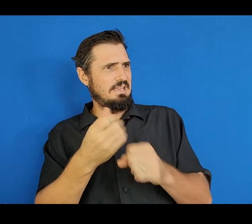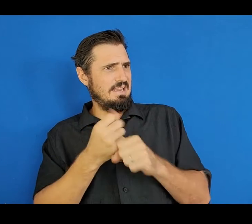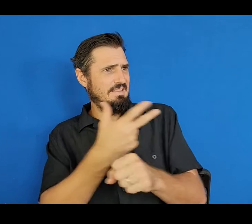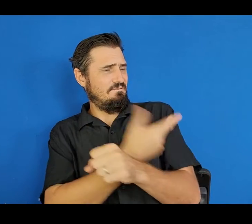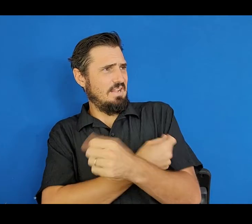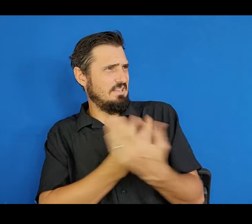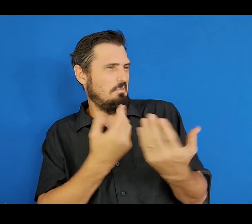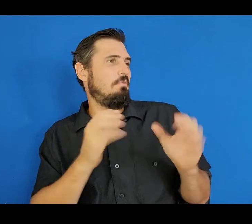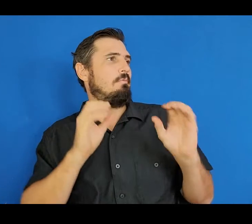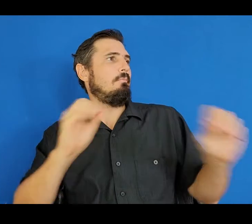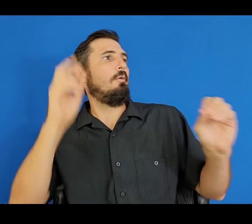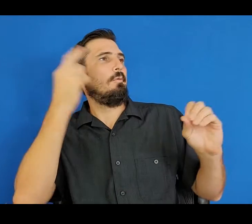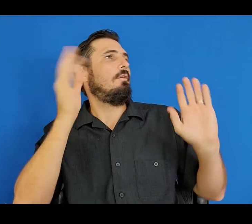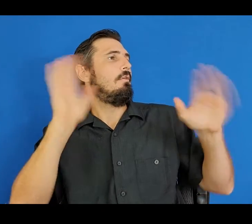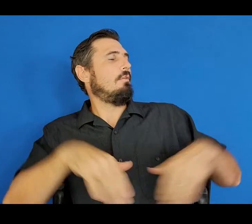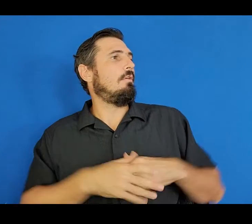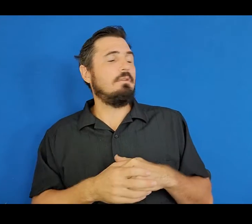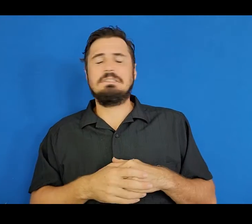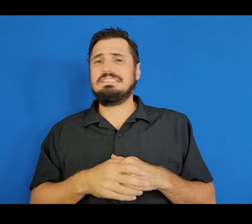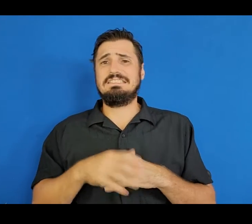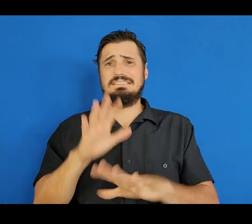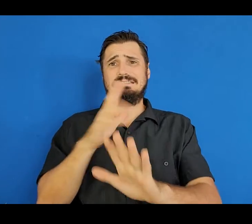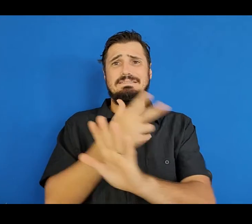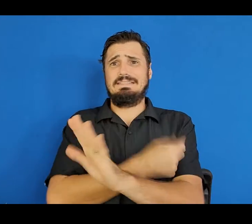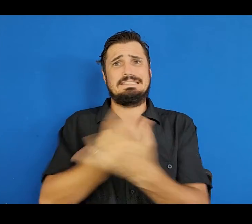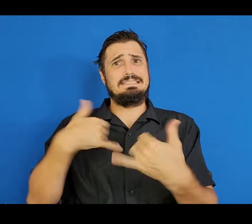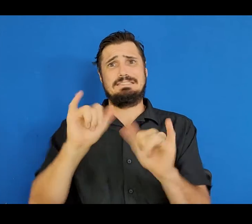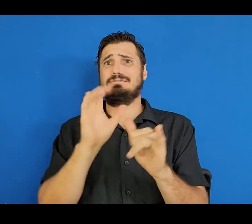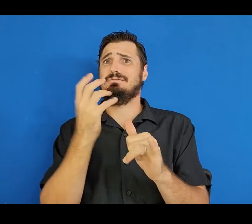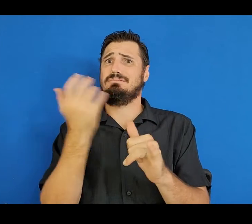The vaccines remain critically important for all the known variants